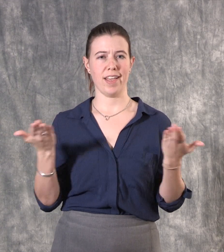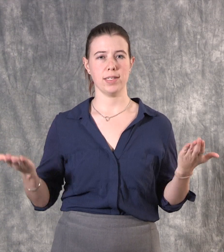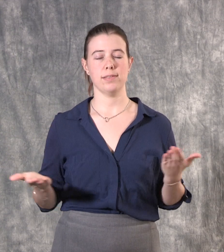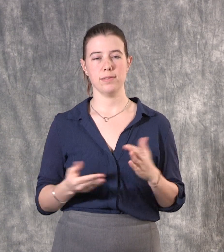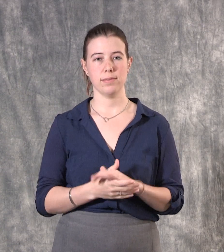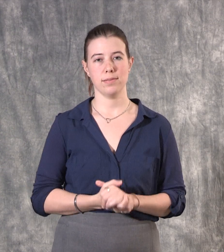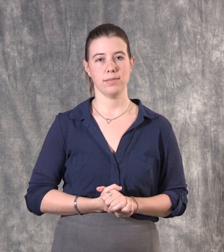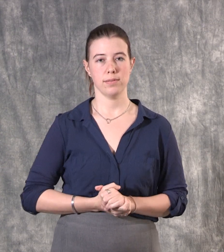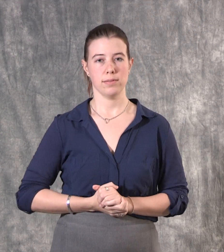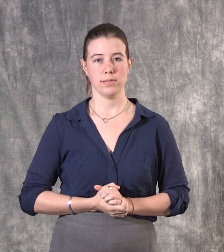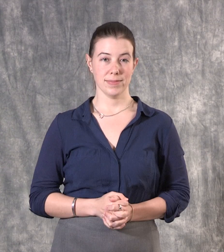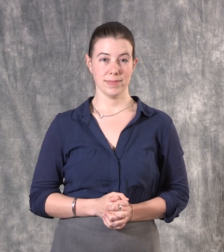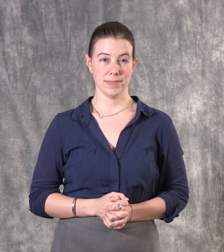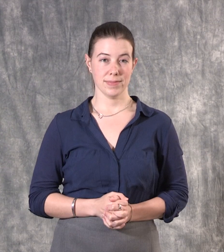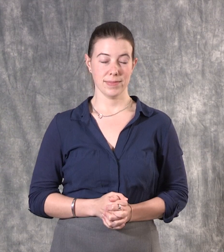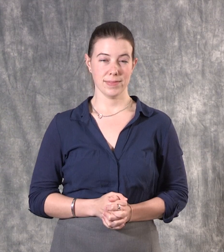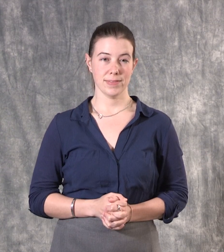number of things.